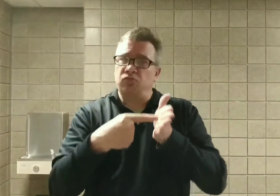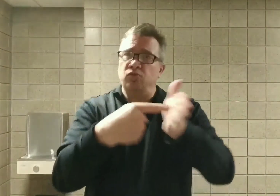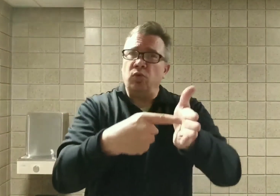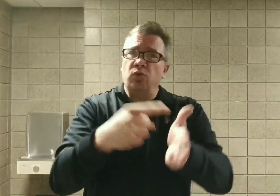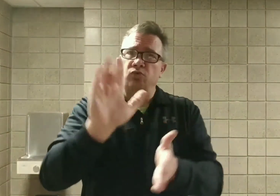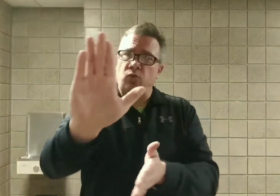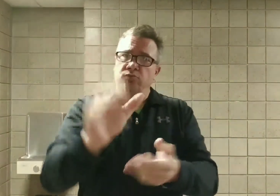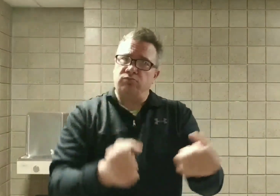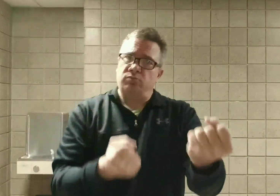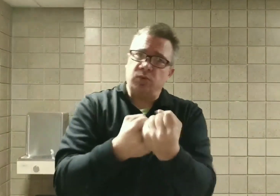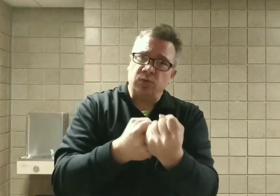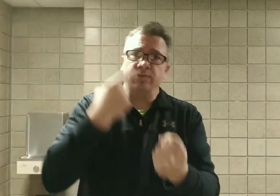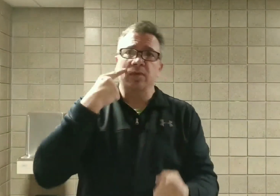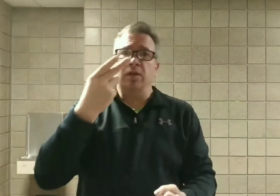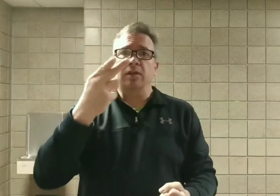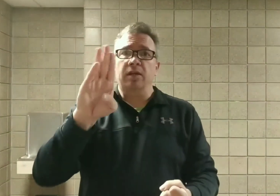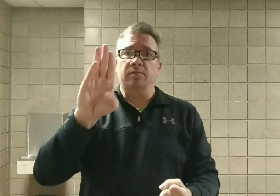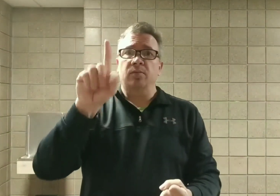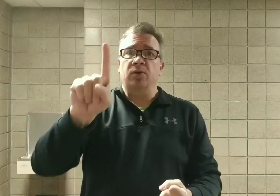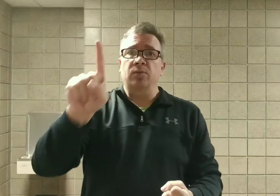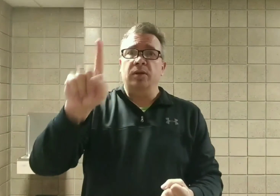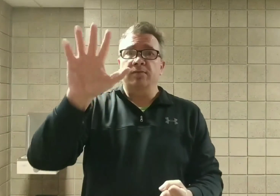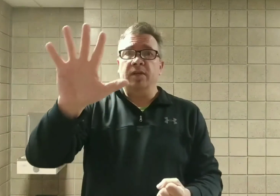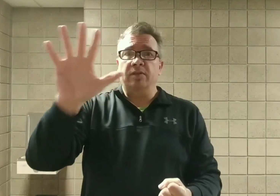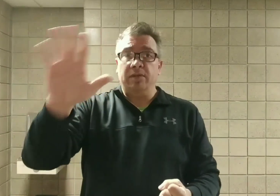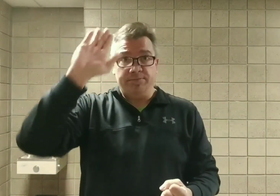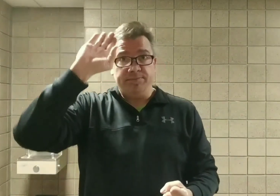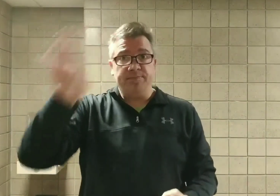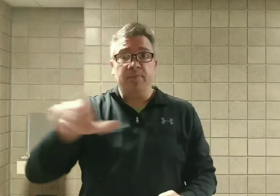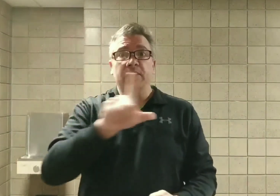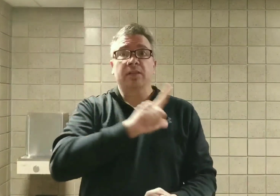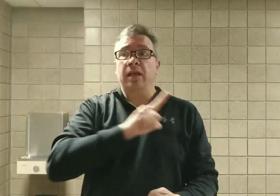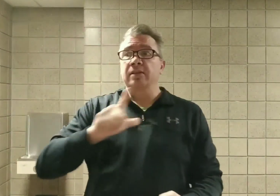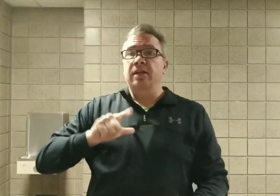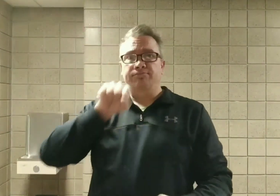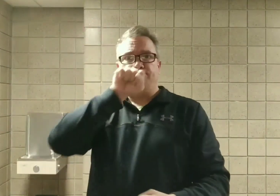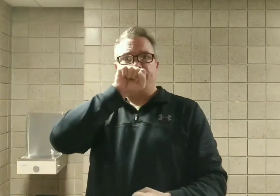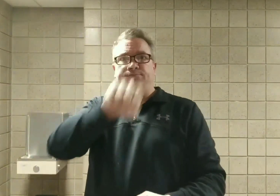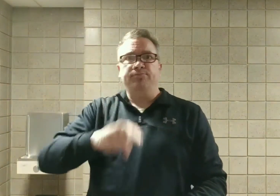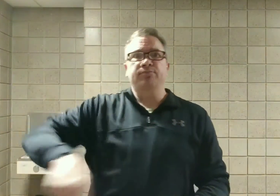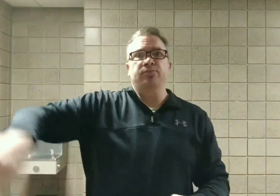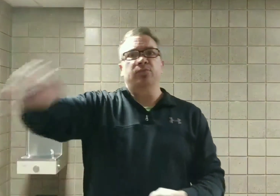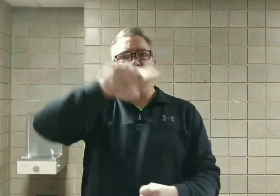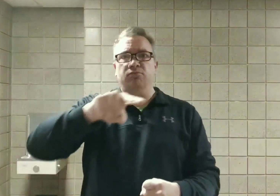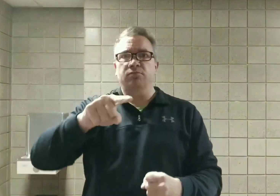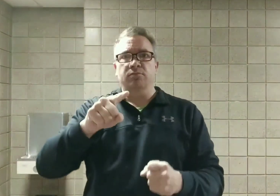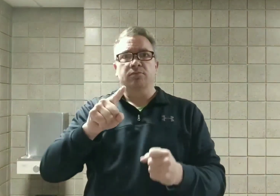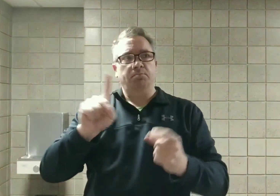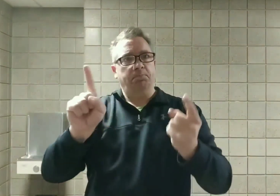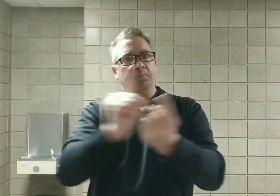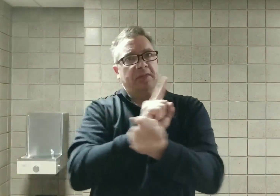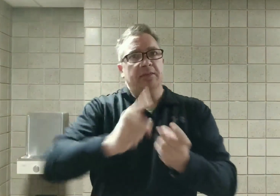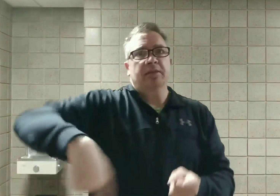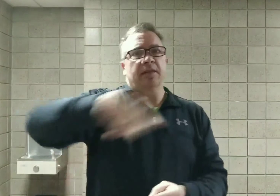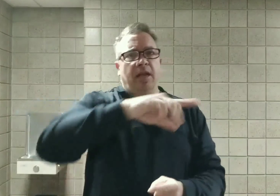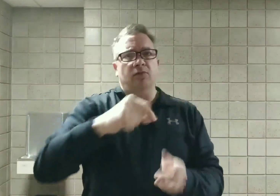And show your support for HB1155 Legislators really like seeing anybody to meet them